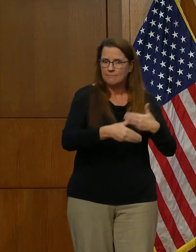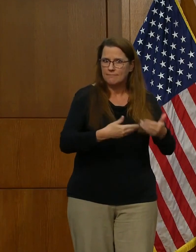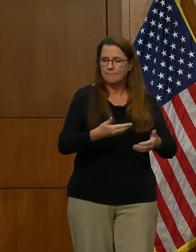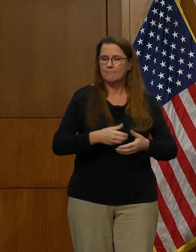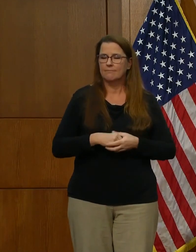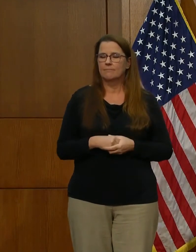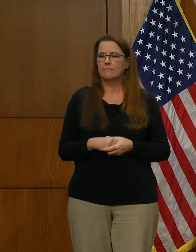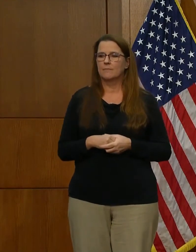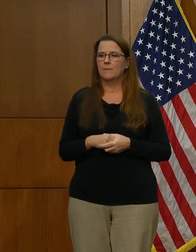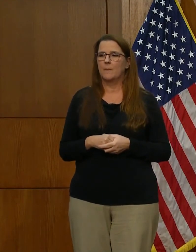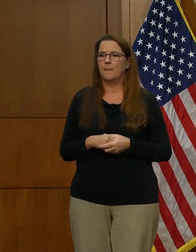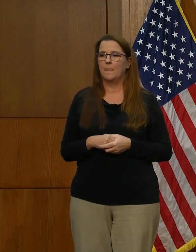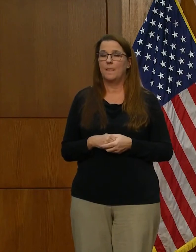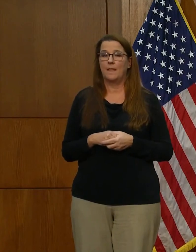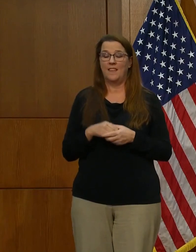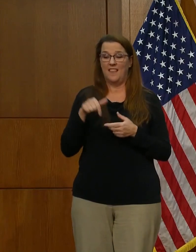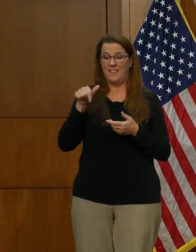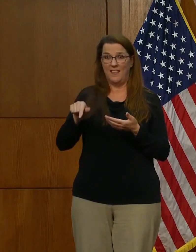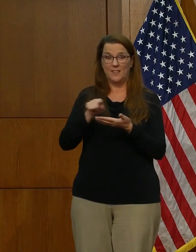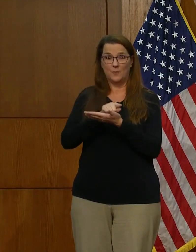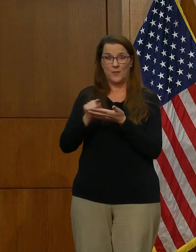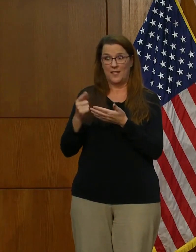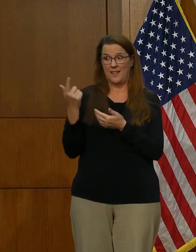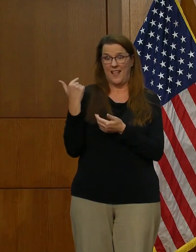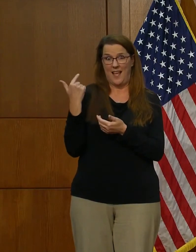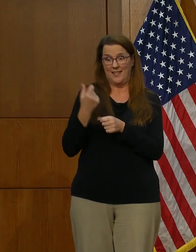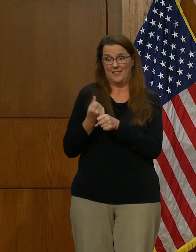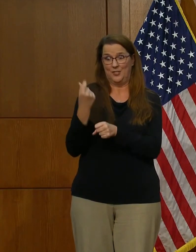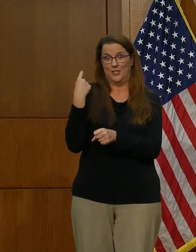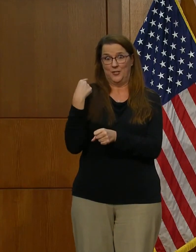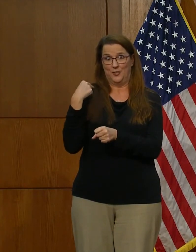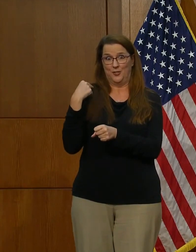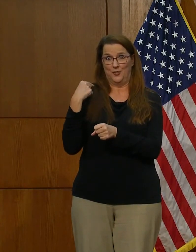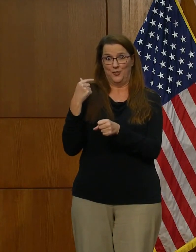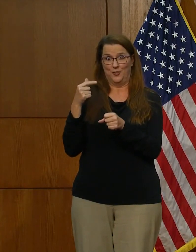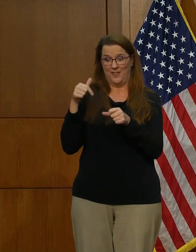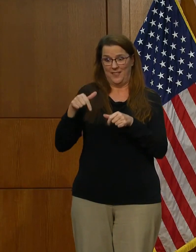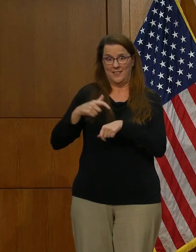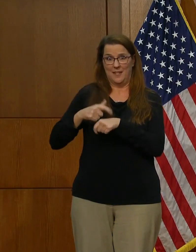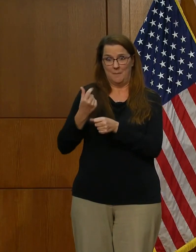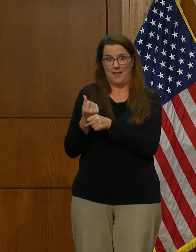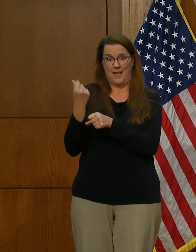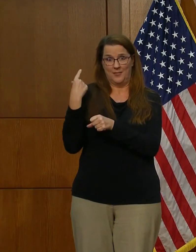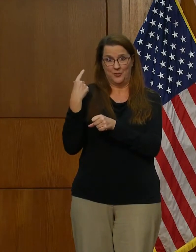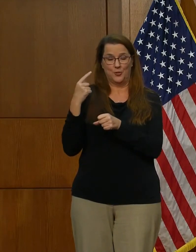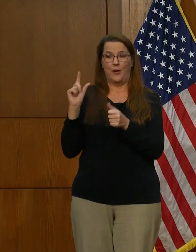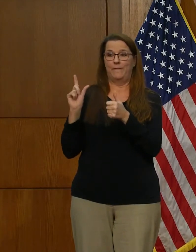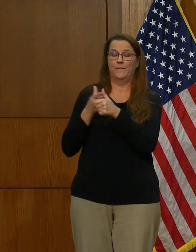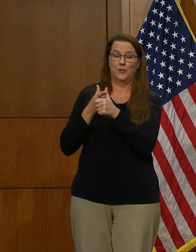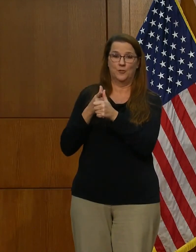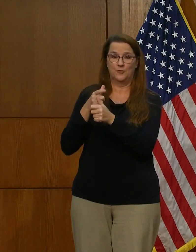ROLLOUT IS GOING AND WHAT THAT MEANS IS WE MOVE FORWARD. A